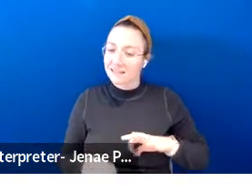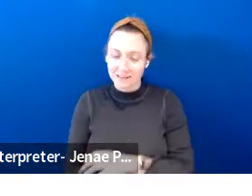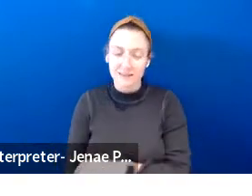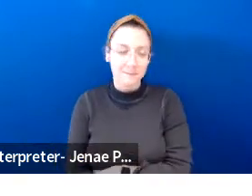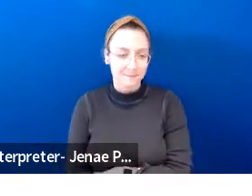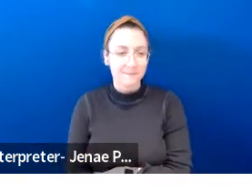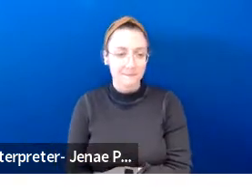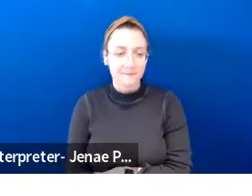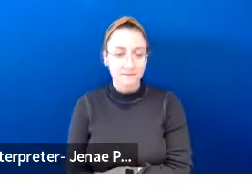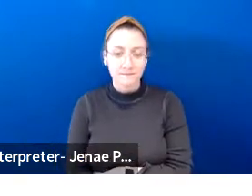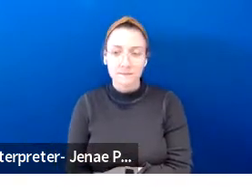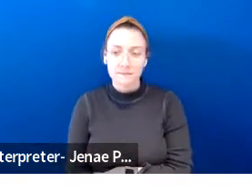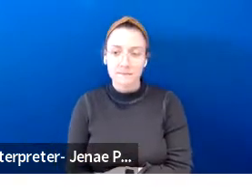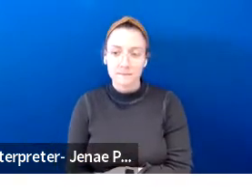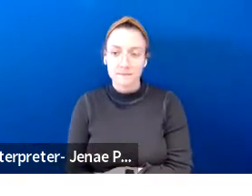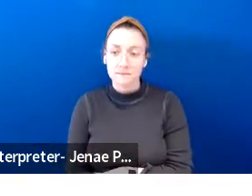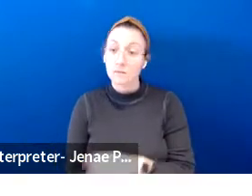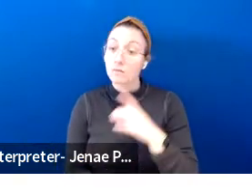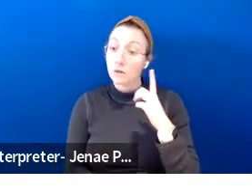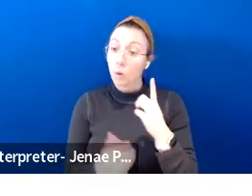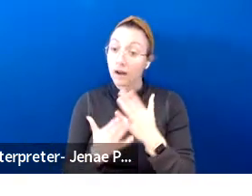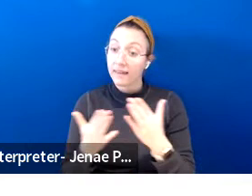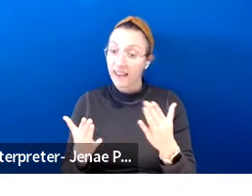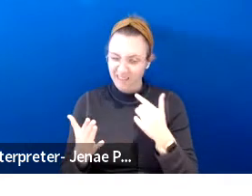So one thing that when I was doing the research that struck me is